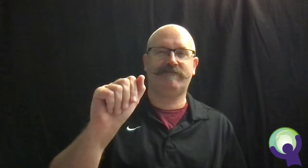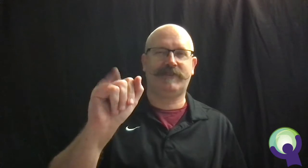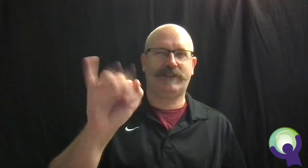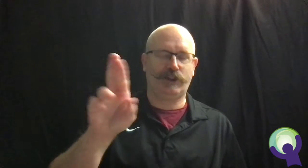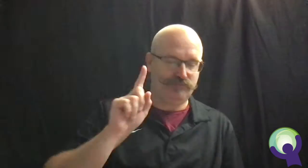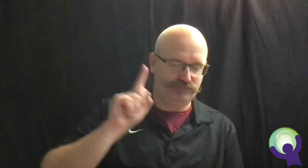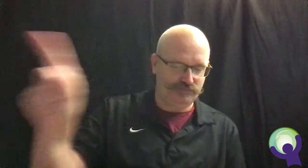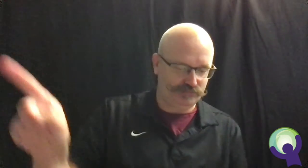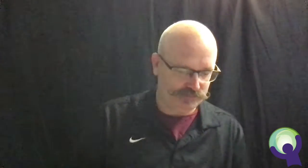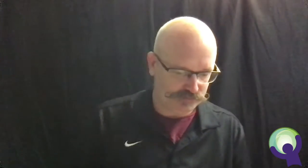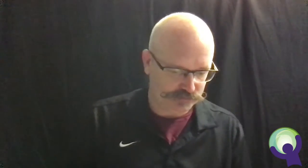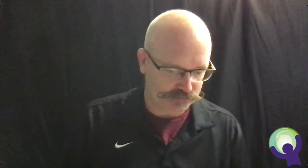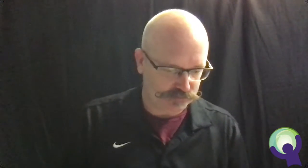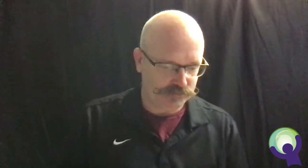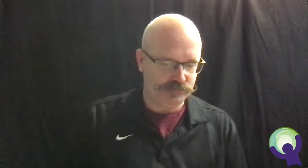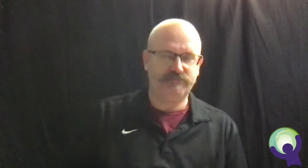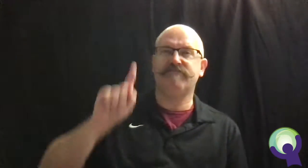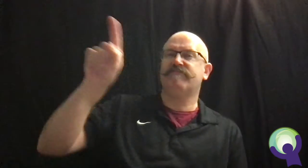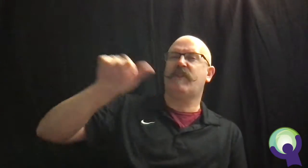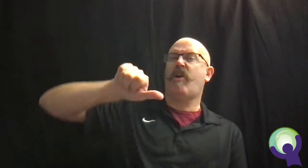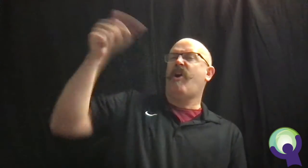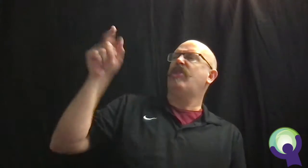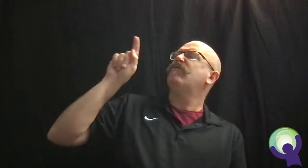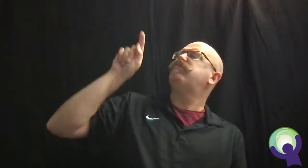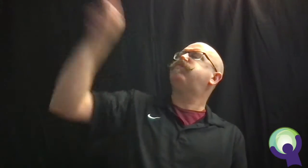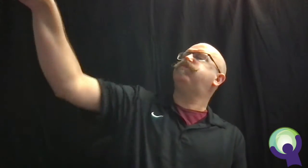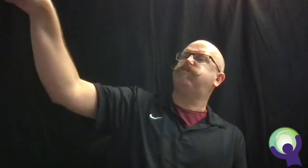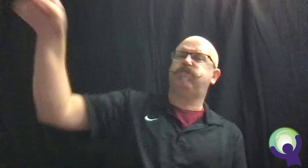"Alaska Air," he says. "Over in the other terminal."